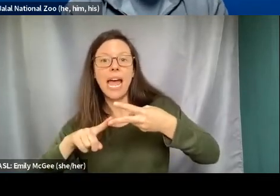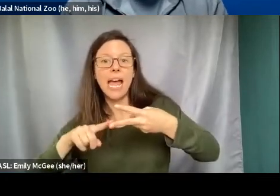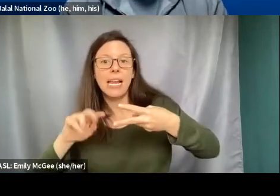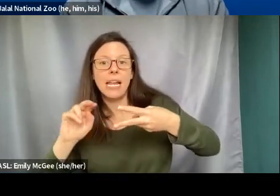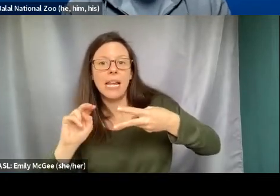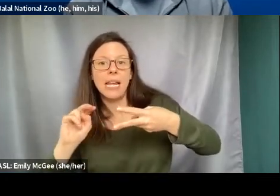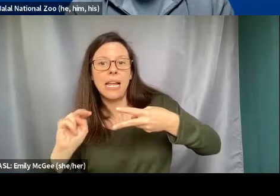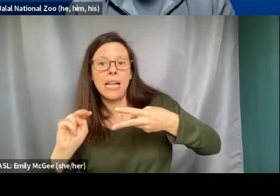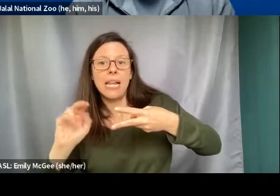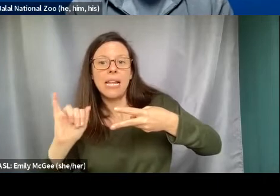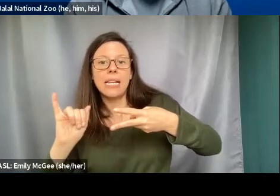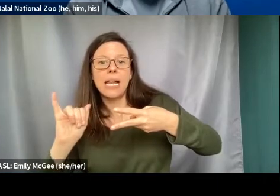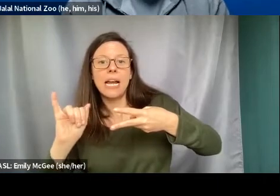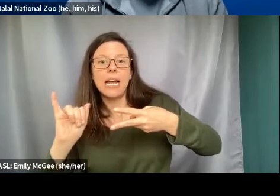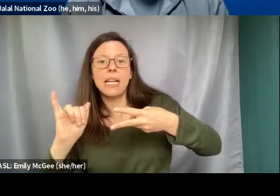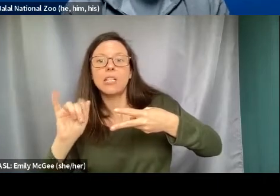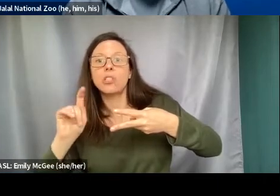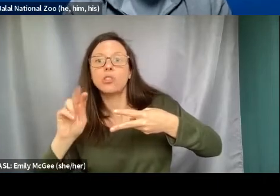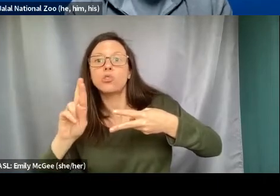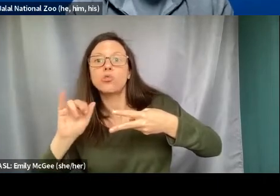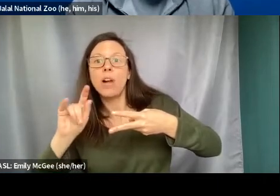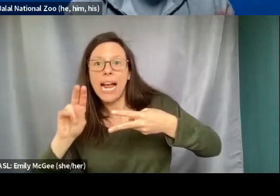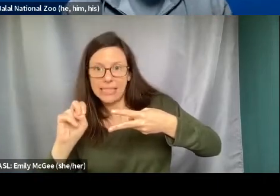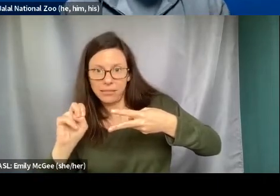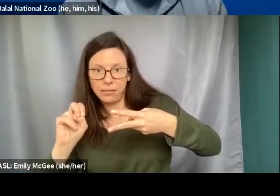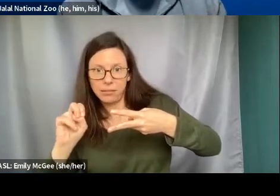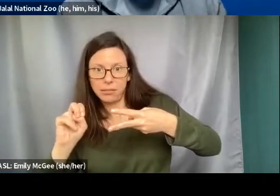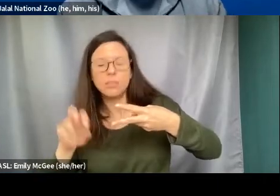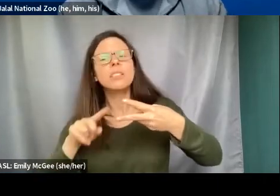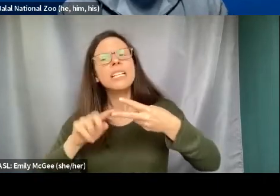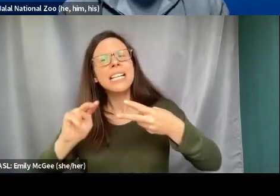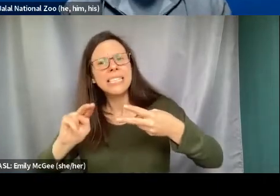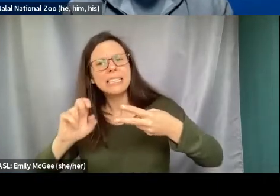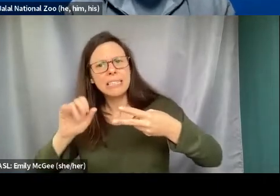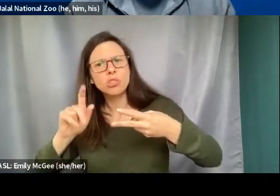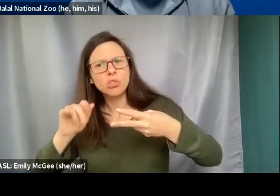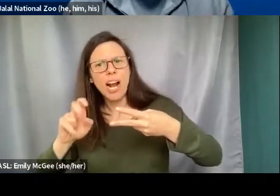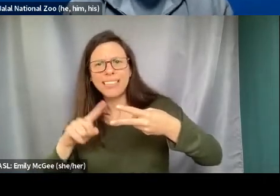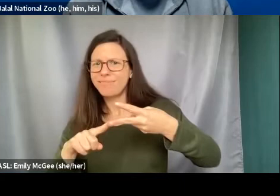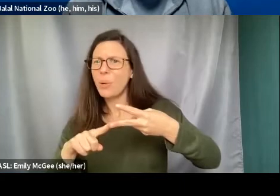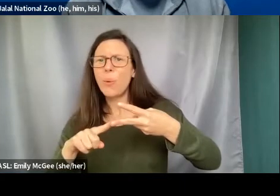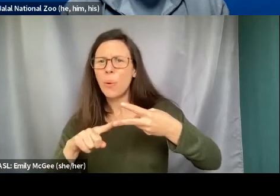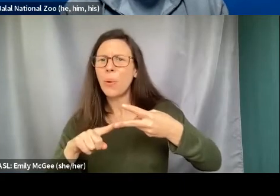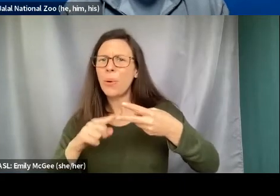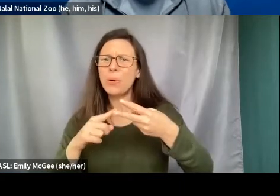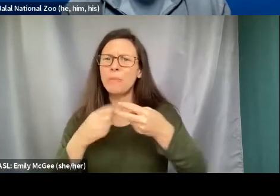and such. The nitrates, not so much unless you get into high quantities but luckily nature has you